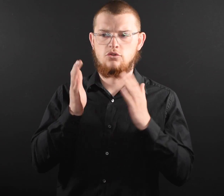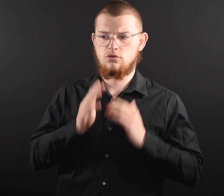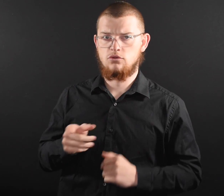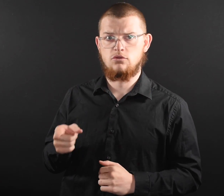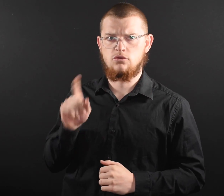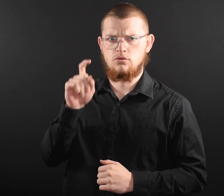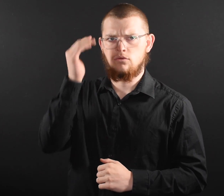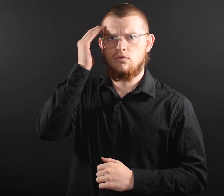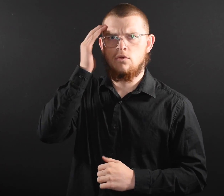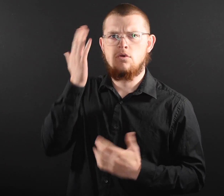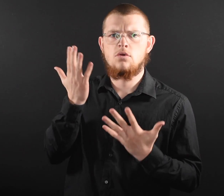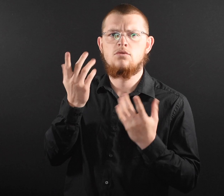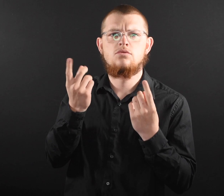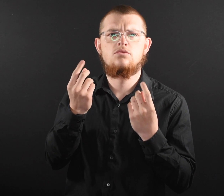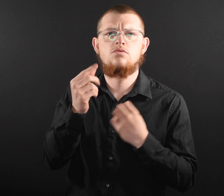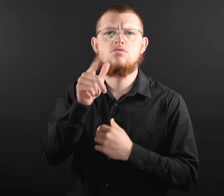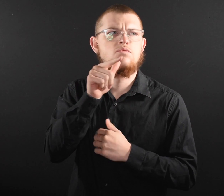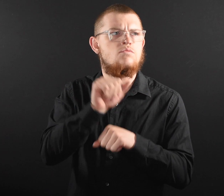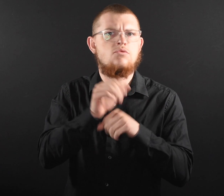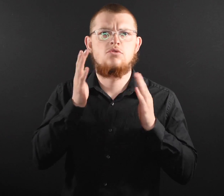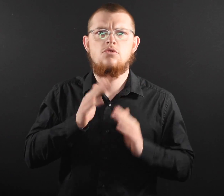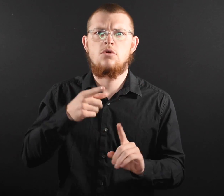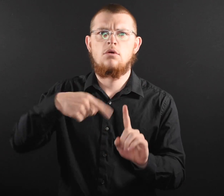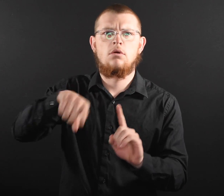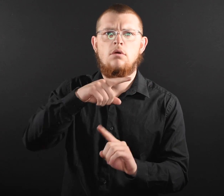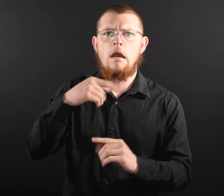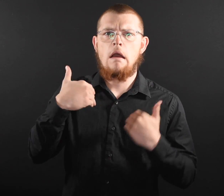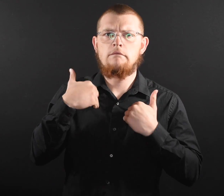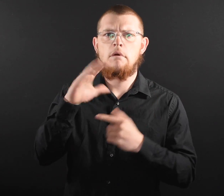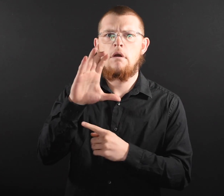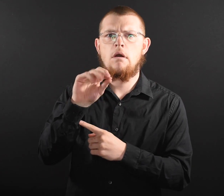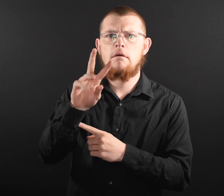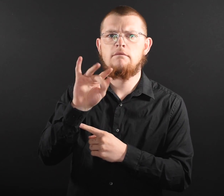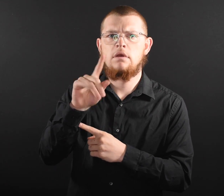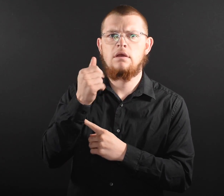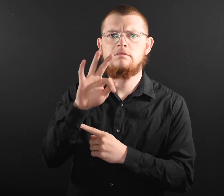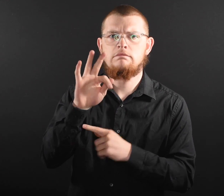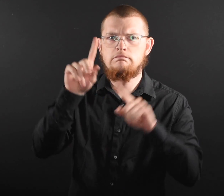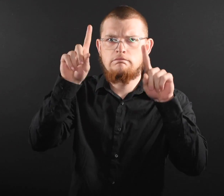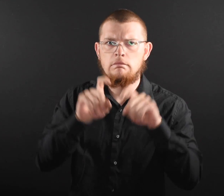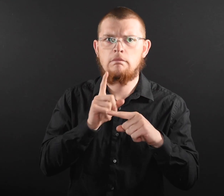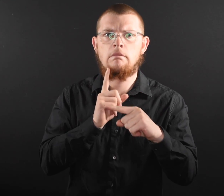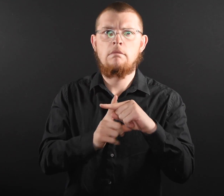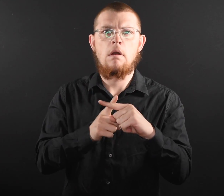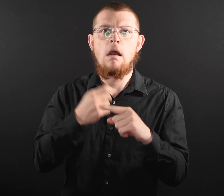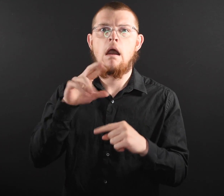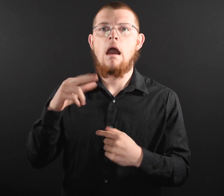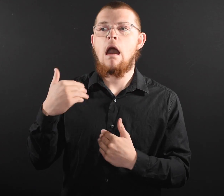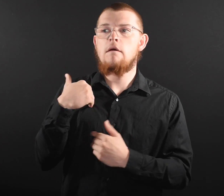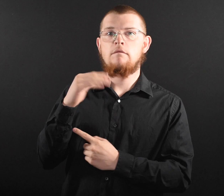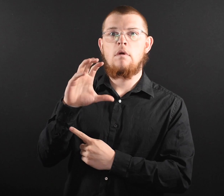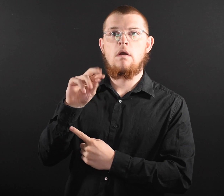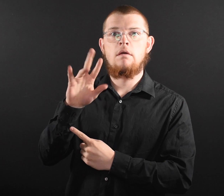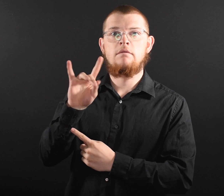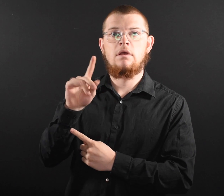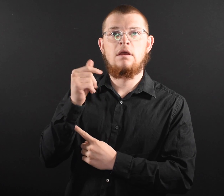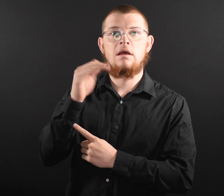Employers should be aware that employees with a confirmed COVID-19 test or employees with symptoms